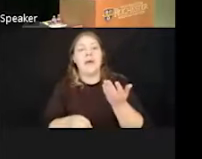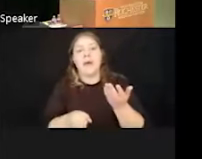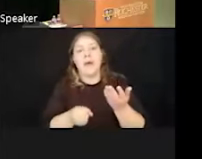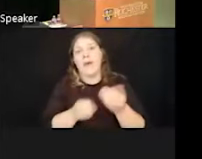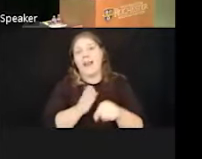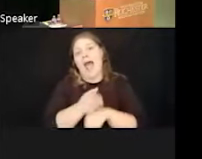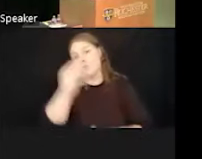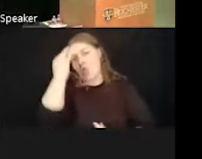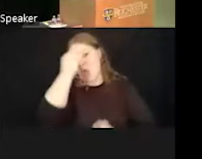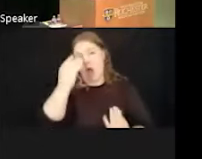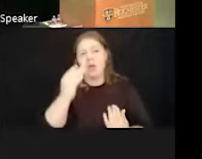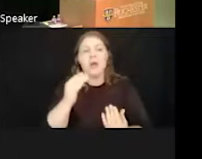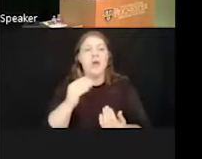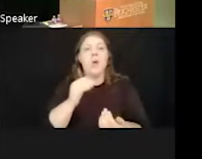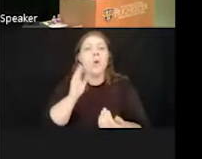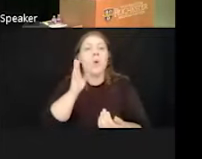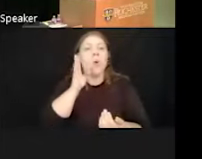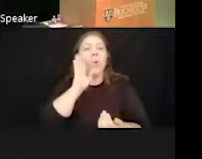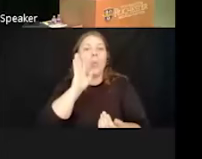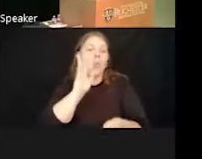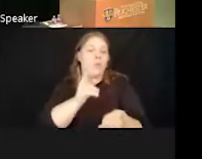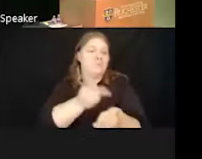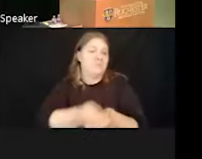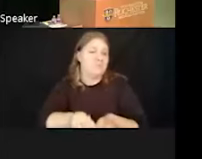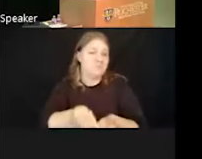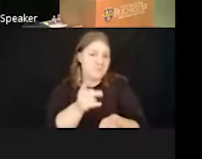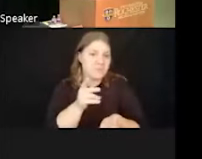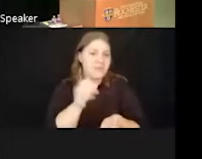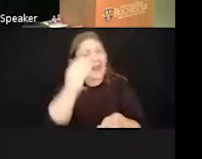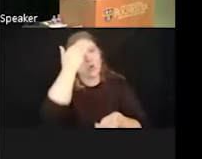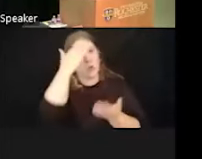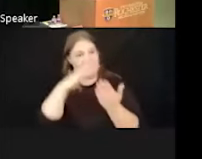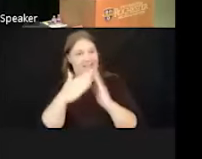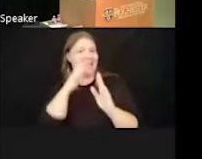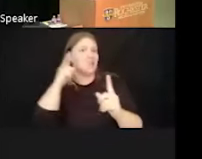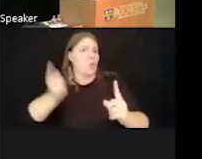ball so we have to make sure and I know that the city is working towards that I know for a fact the